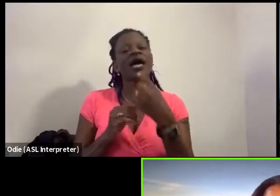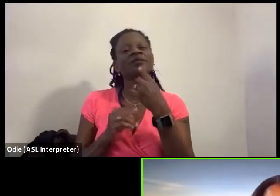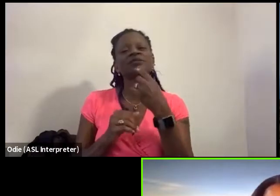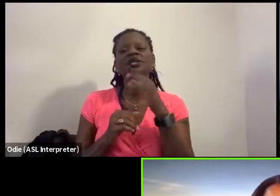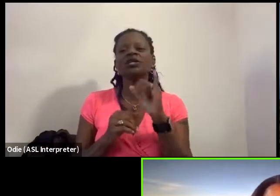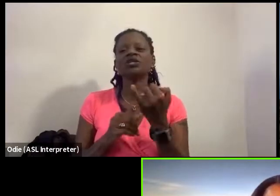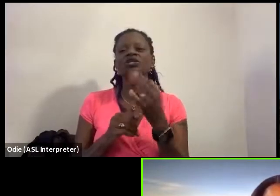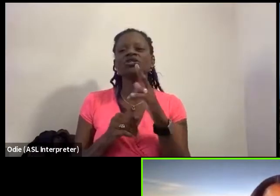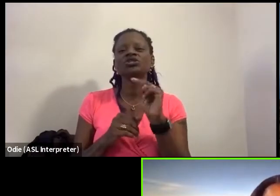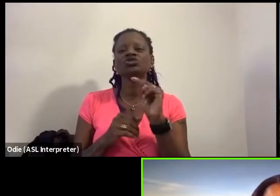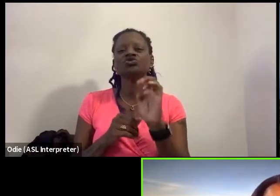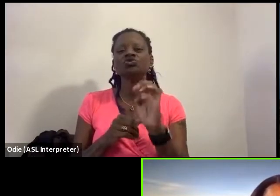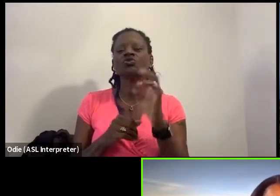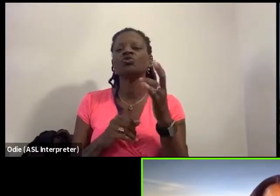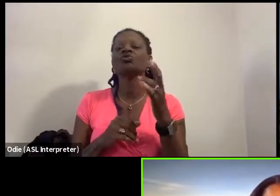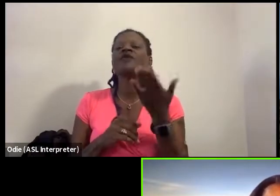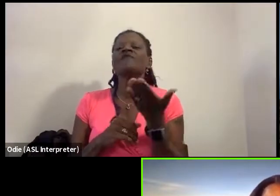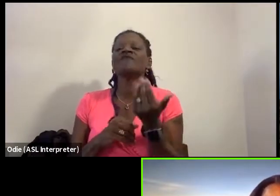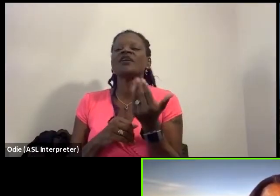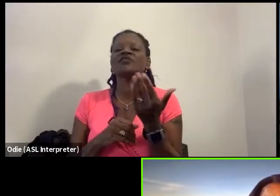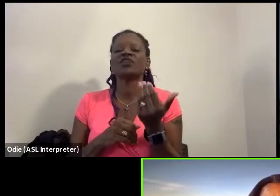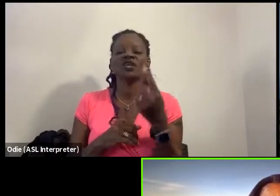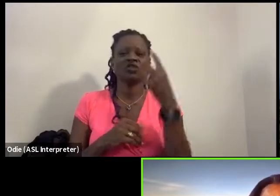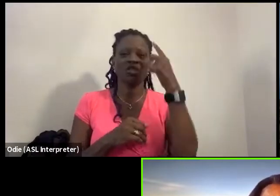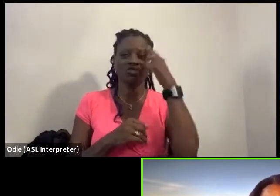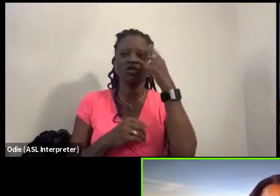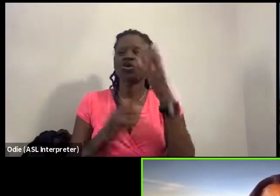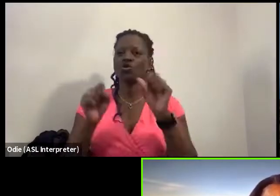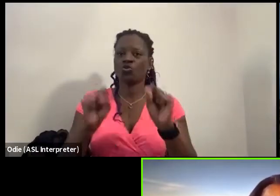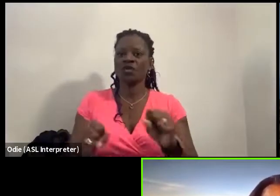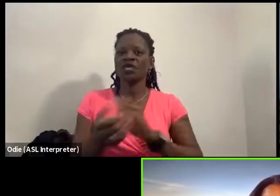state to get rid of the entire blueprint system and mostly return to normal.